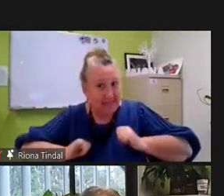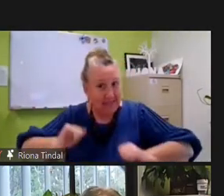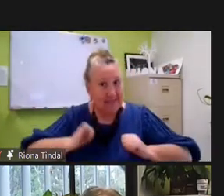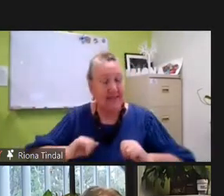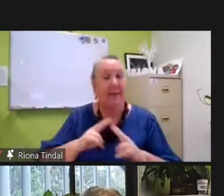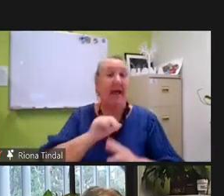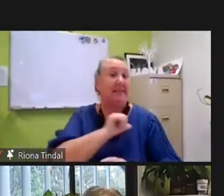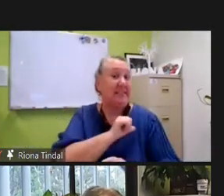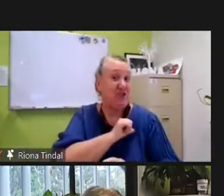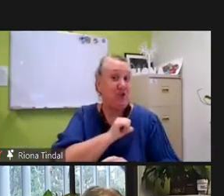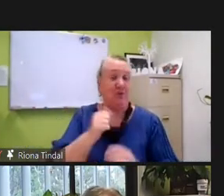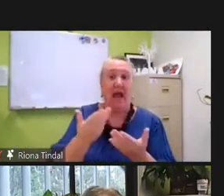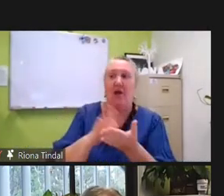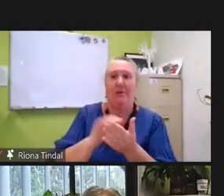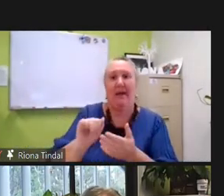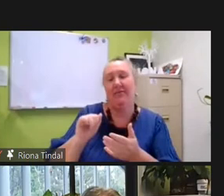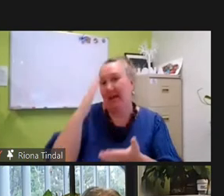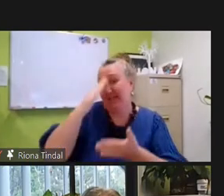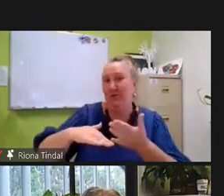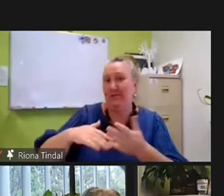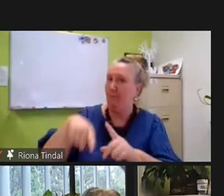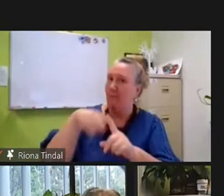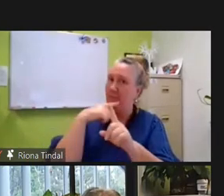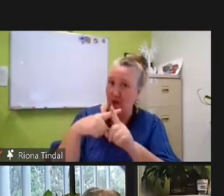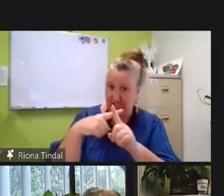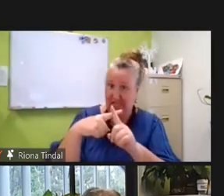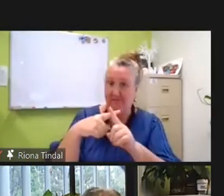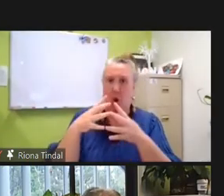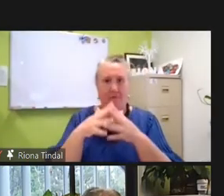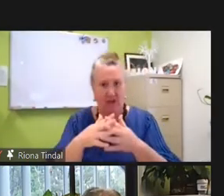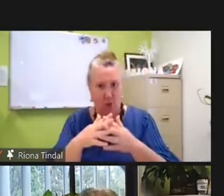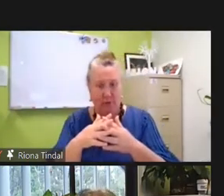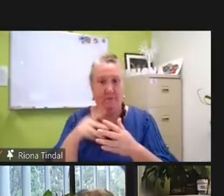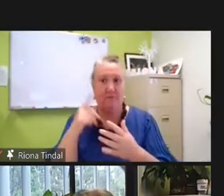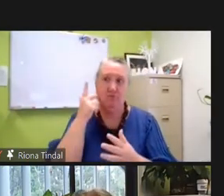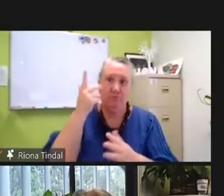how to provide what best practise is. Remember your attitude. Remember we're looking at positive